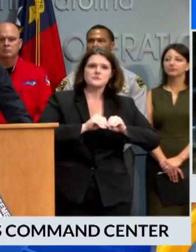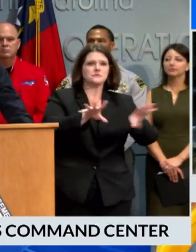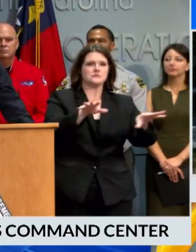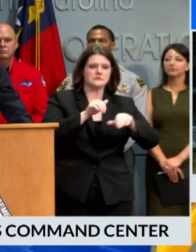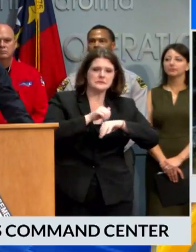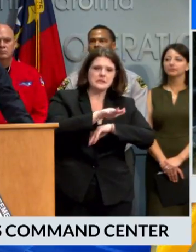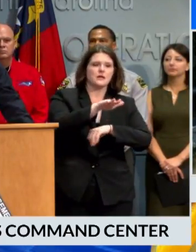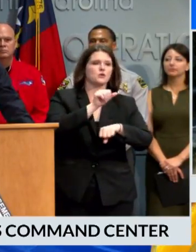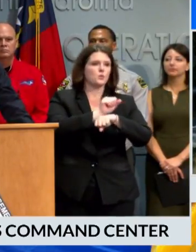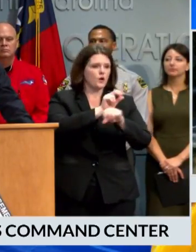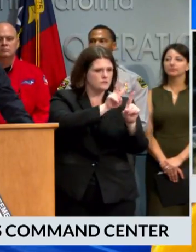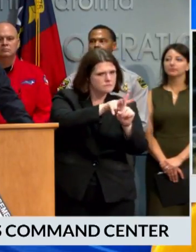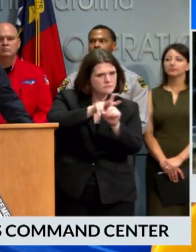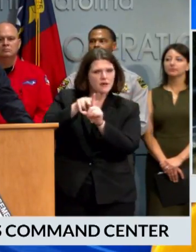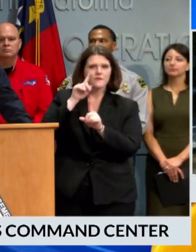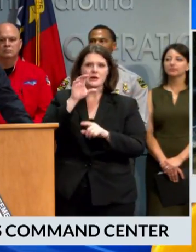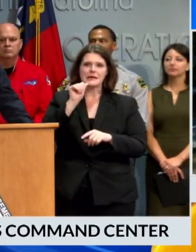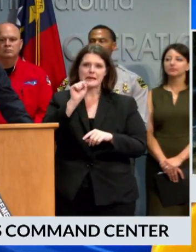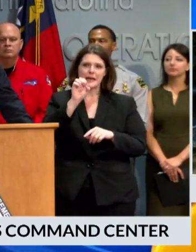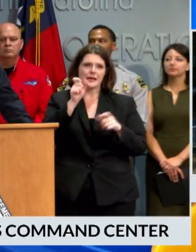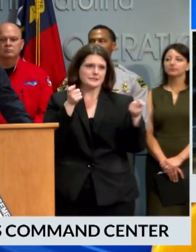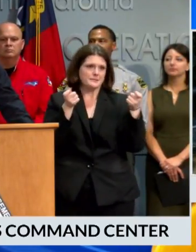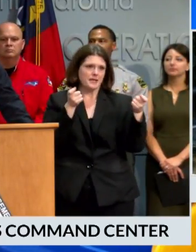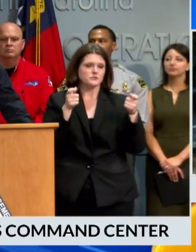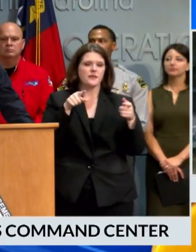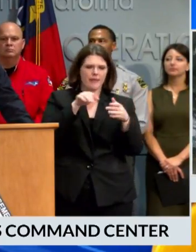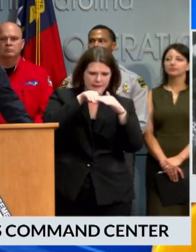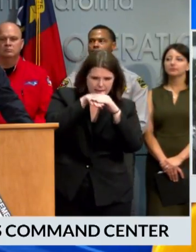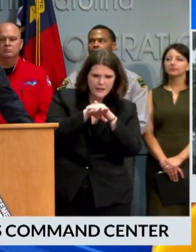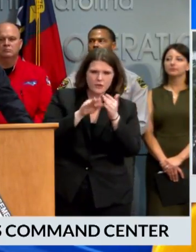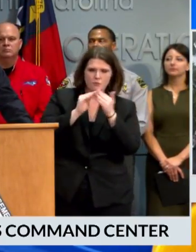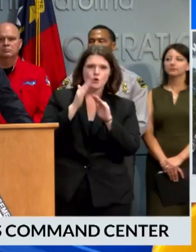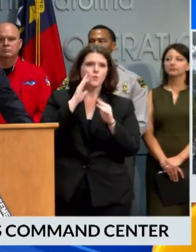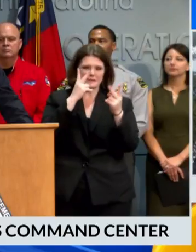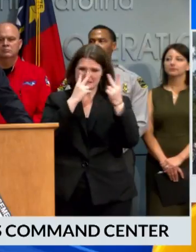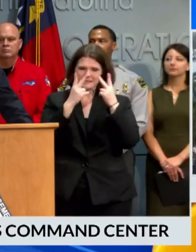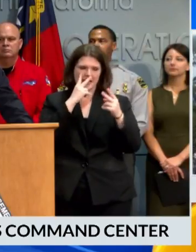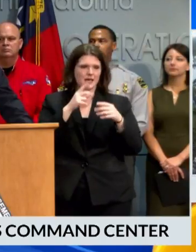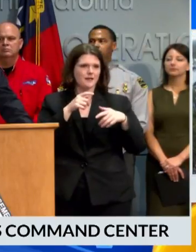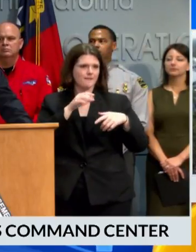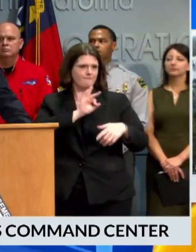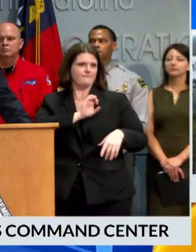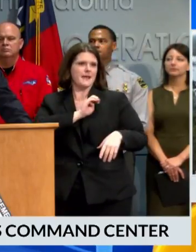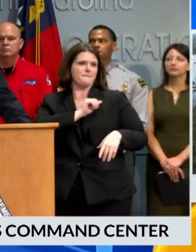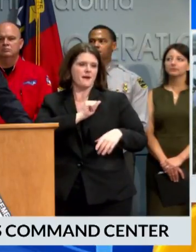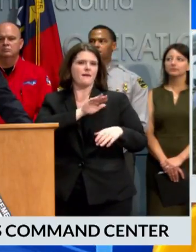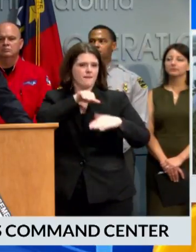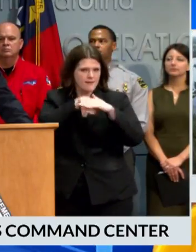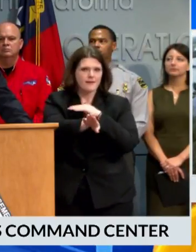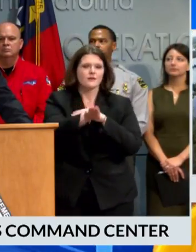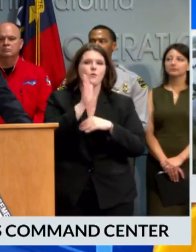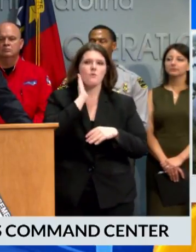WE ARE PRE-POSITIONING NOT ONLY THE DISASTER ASSISTANCE TEAMS, WHICH WE HAVE THOUSANDS OF PEOPLE WE ARE PUSHING FORWARD INTO THE FIELD.